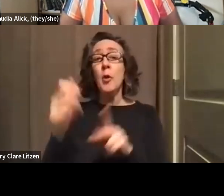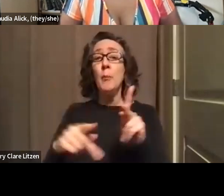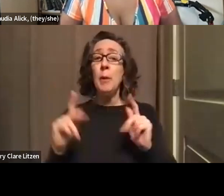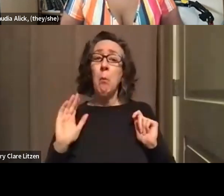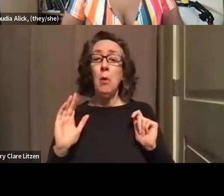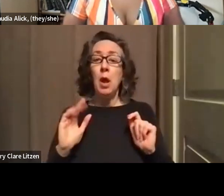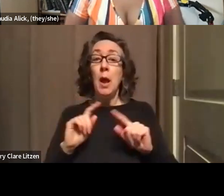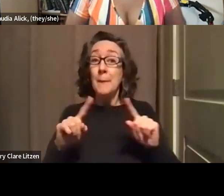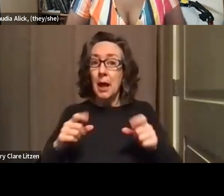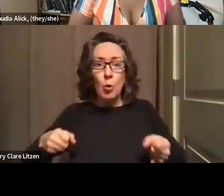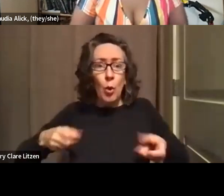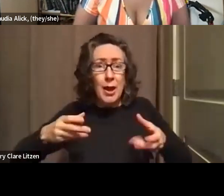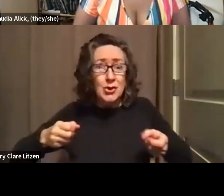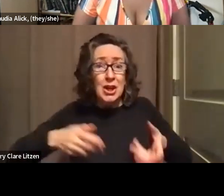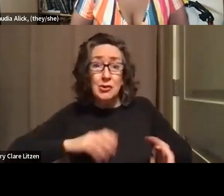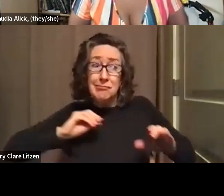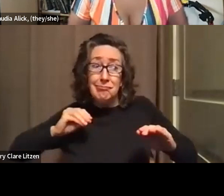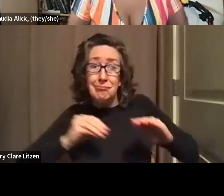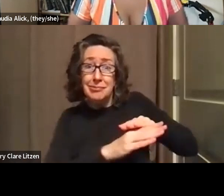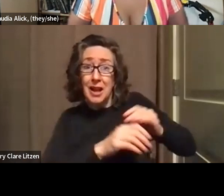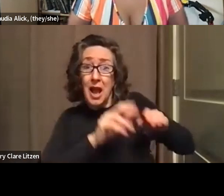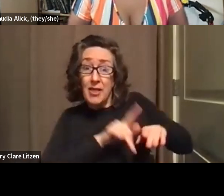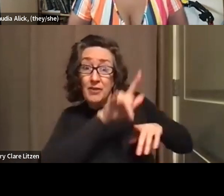broken, which is unfortunate reality.